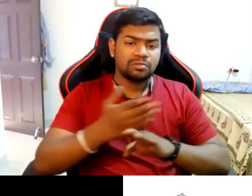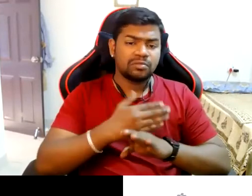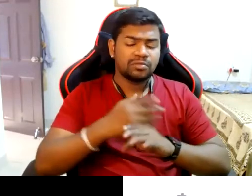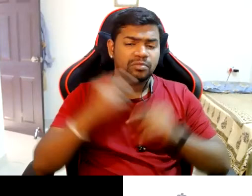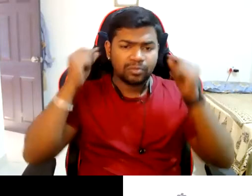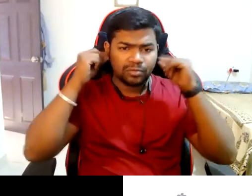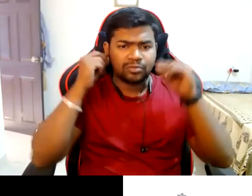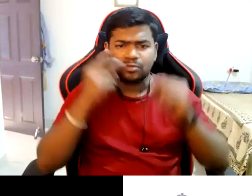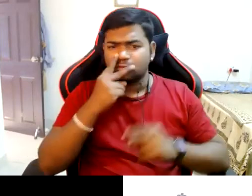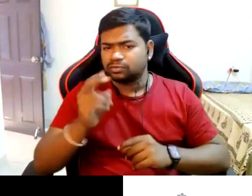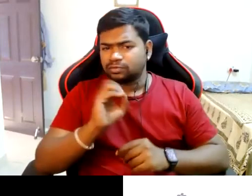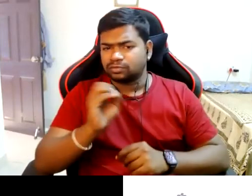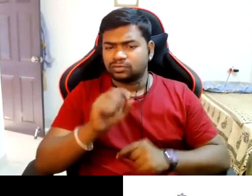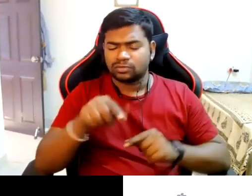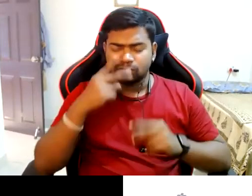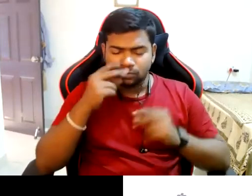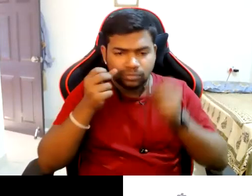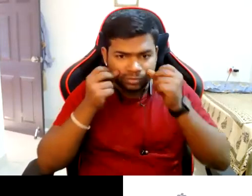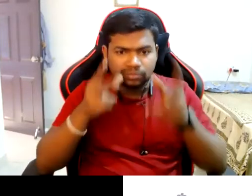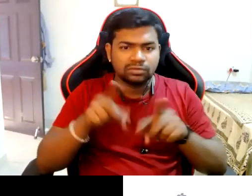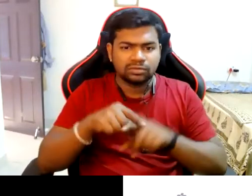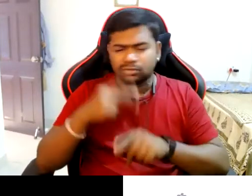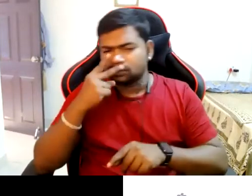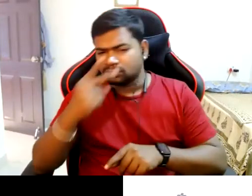before. so its okay, people will stare at you. Just don't bother your aim is to focus on the goal.